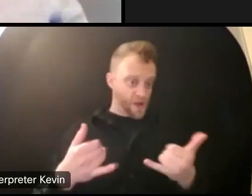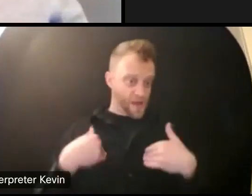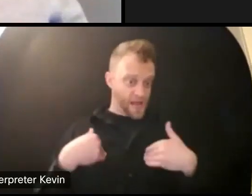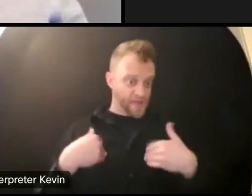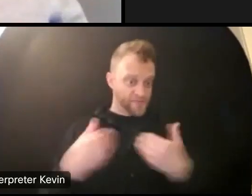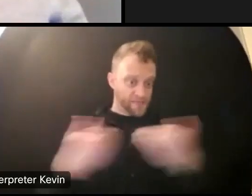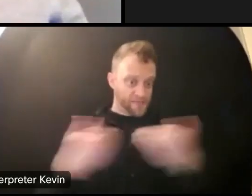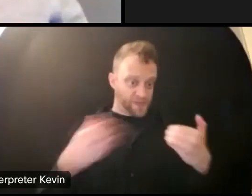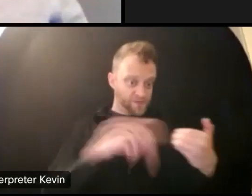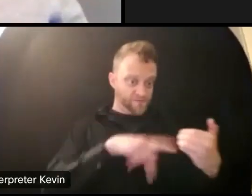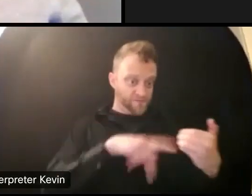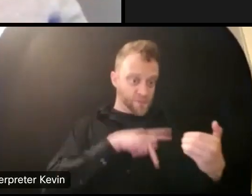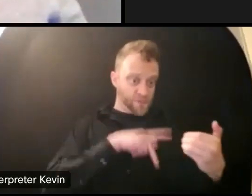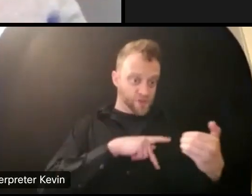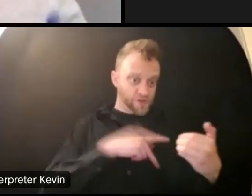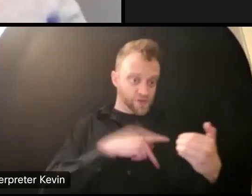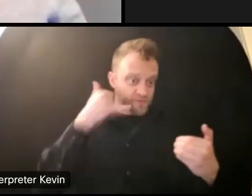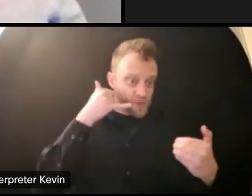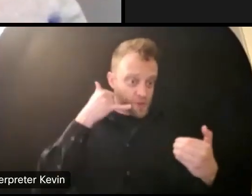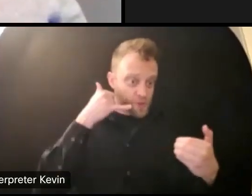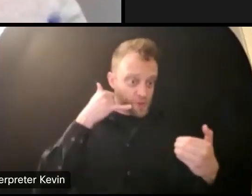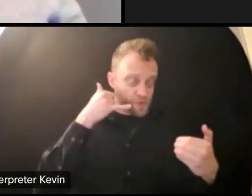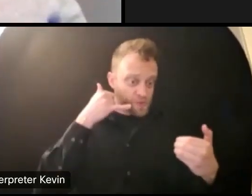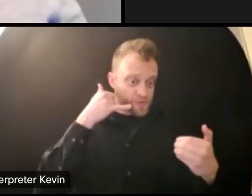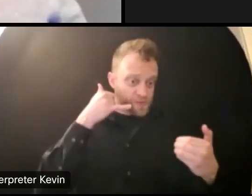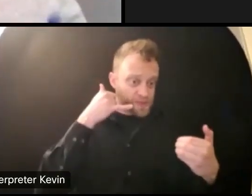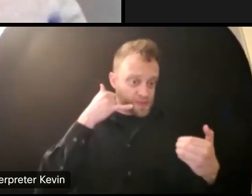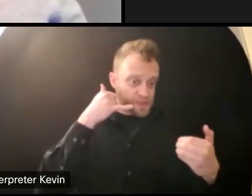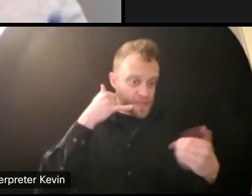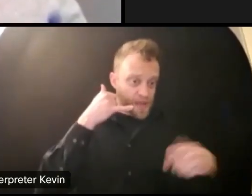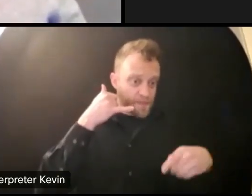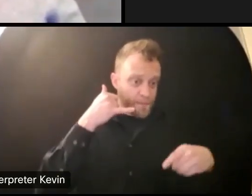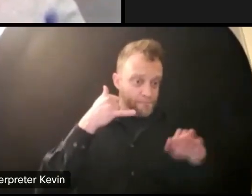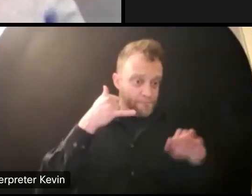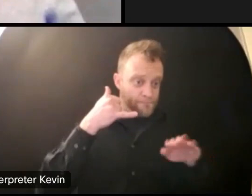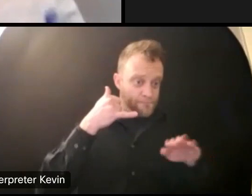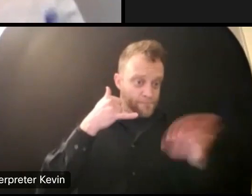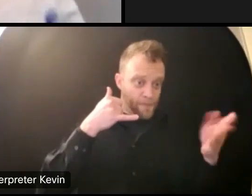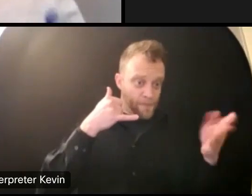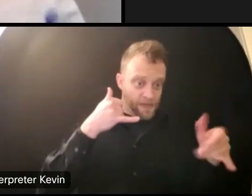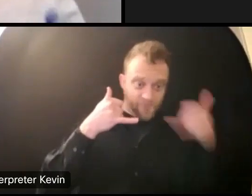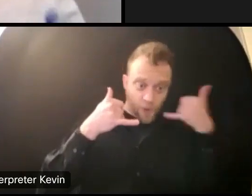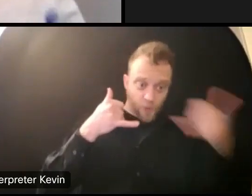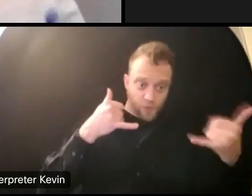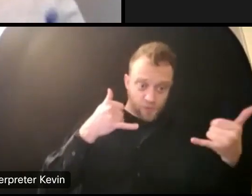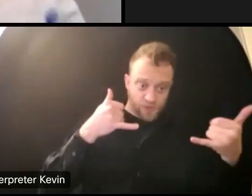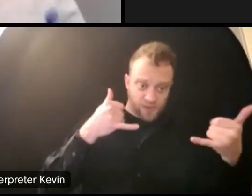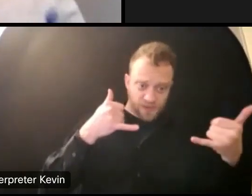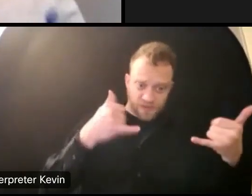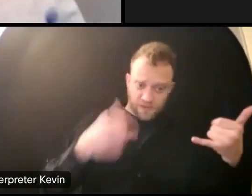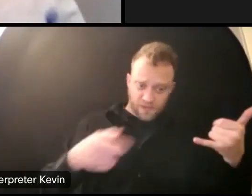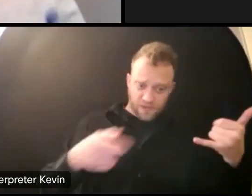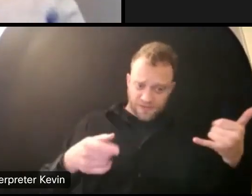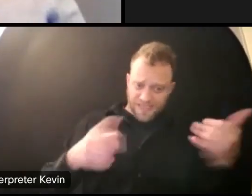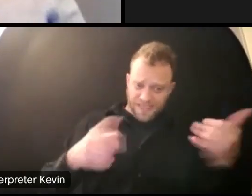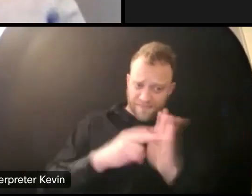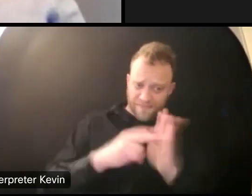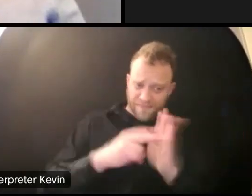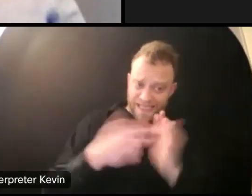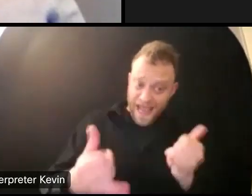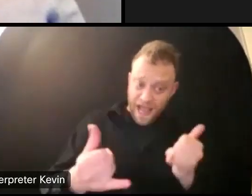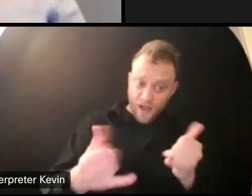the Commission should be providing a Commission phone to each Commissioner? Is that how you're